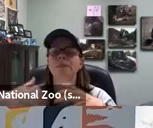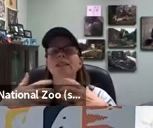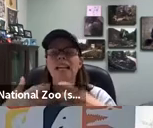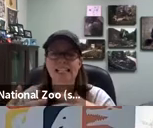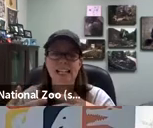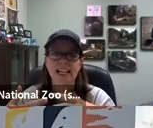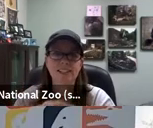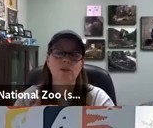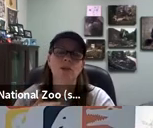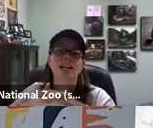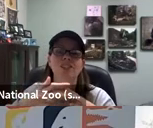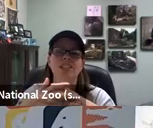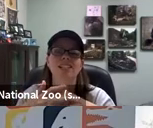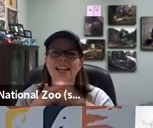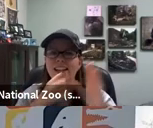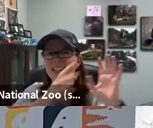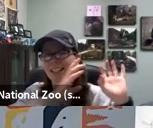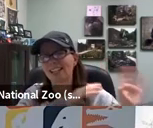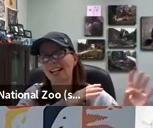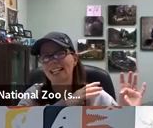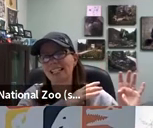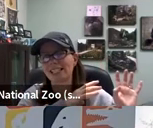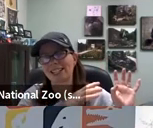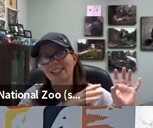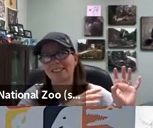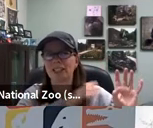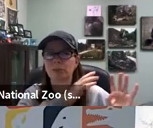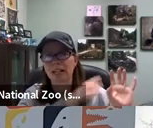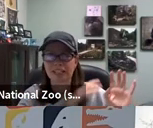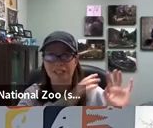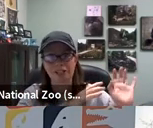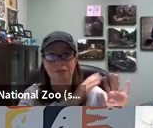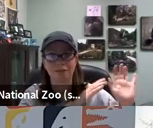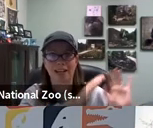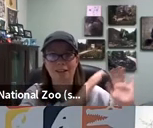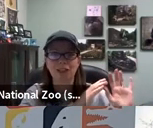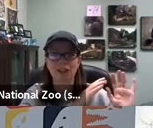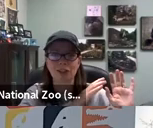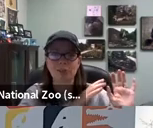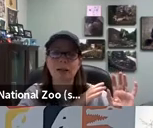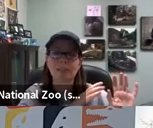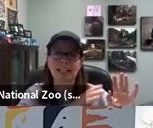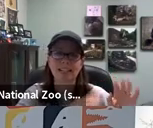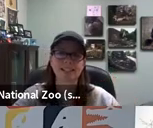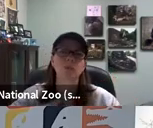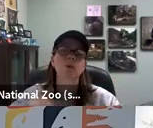applied science- so we're actually taking that science that the botanists